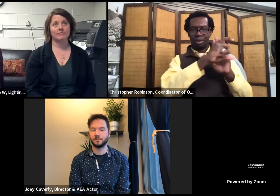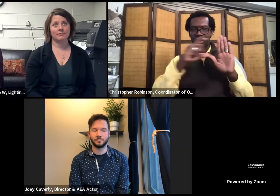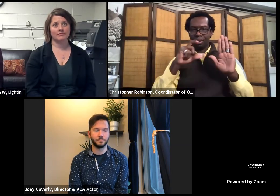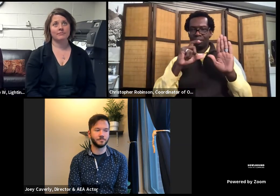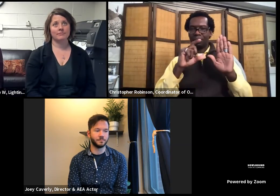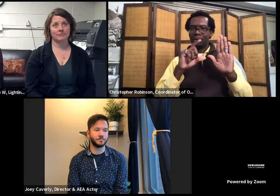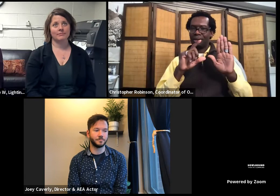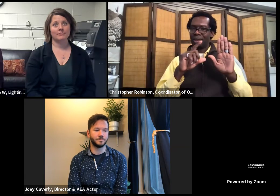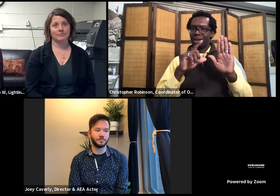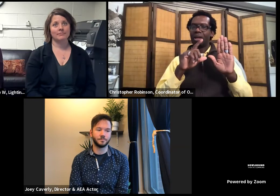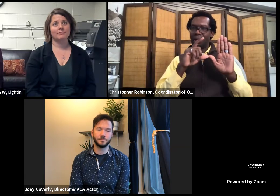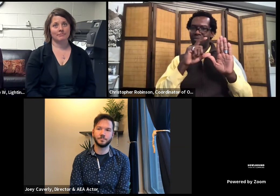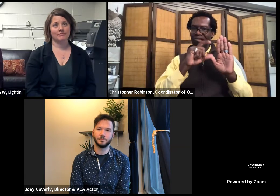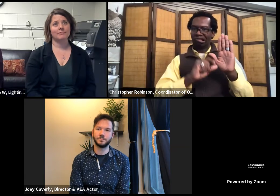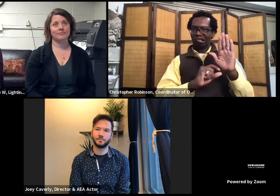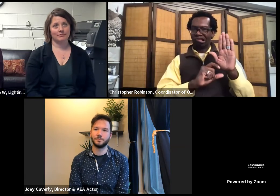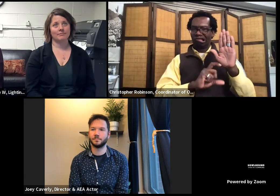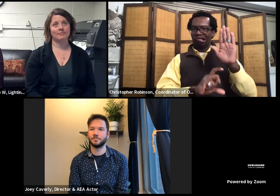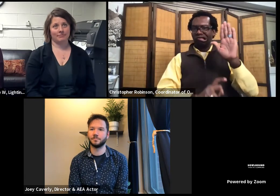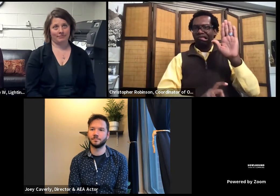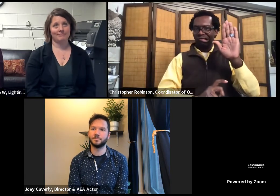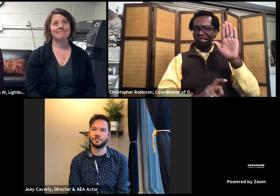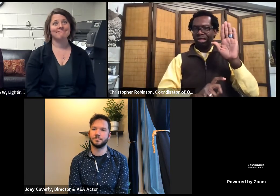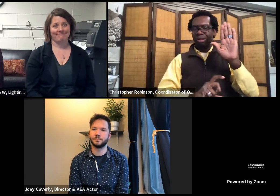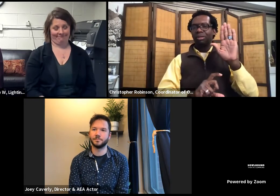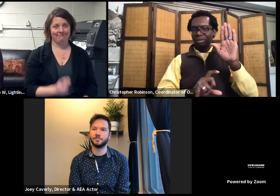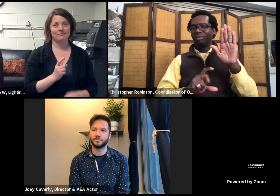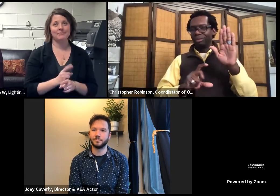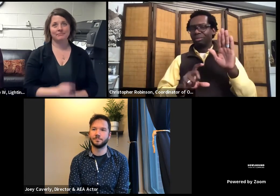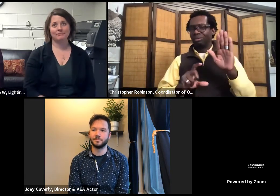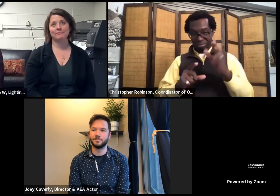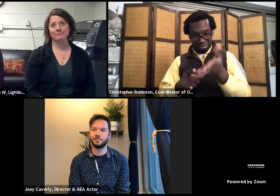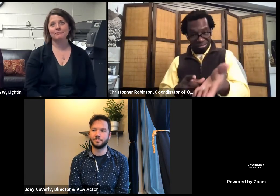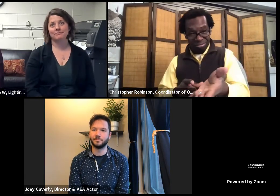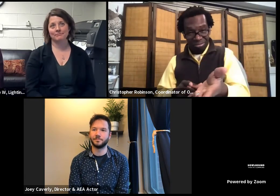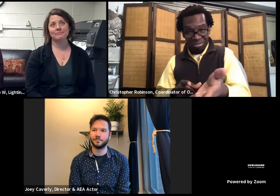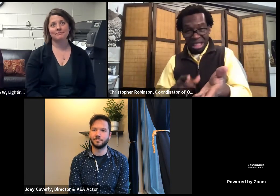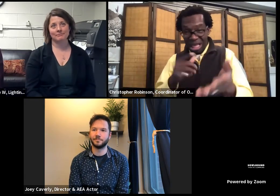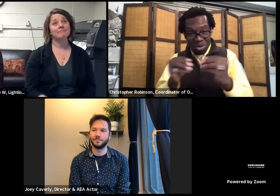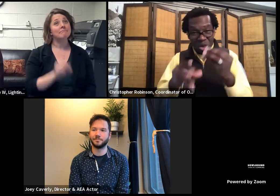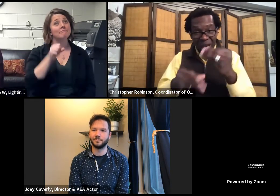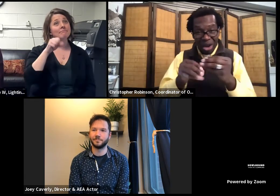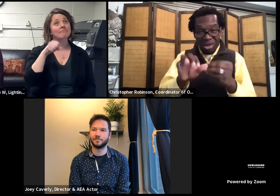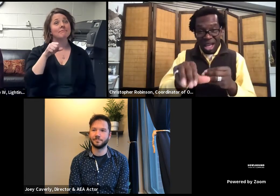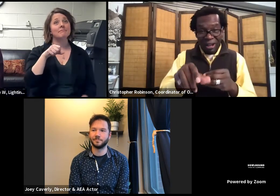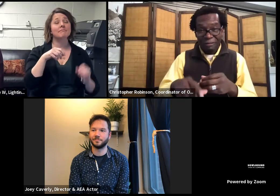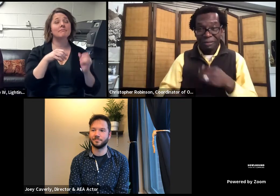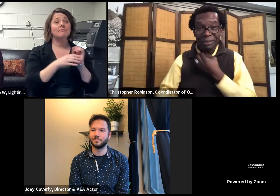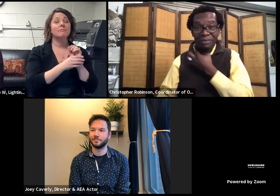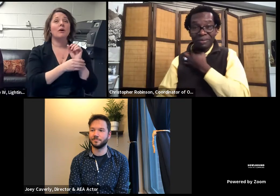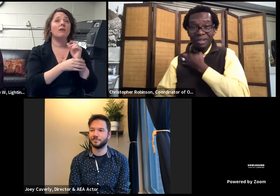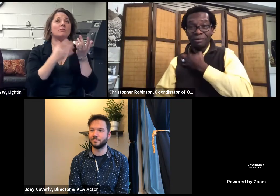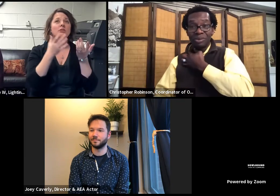doesn't always follow this schedule. There's always something at the end, right? You have more to add on that?